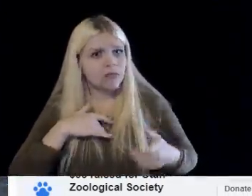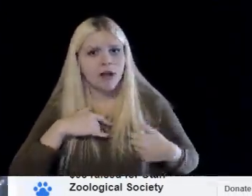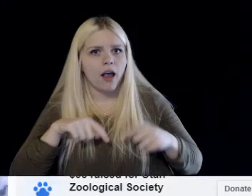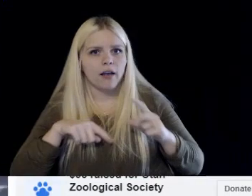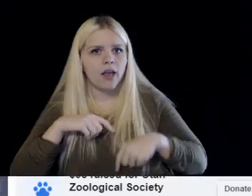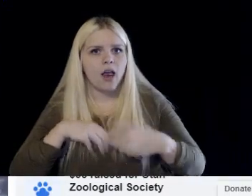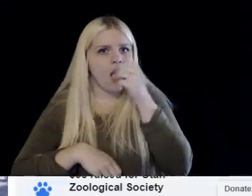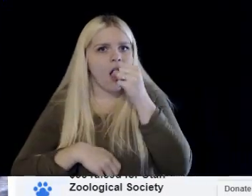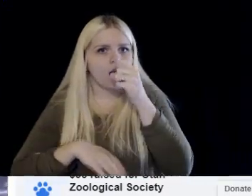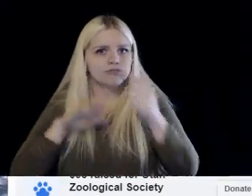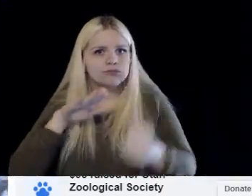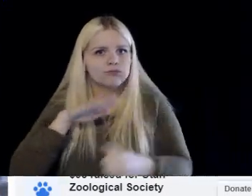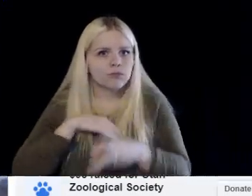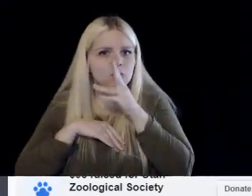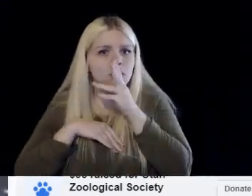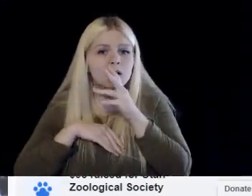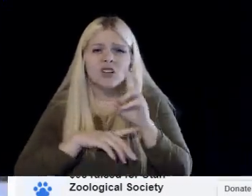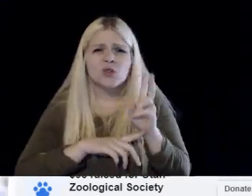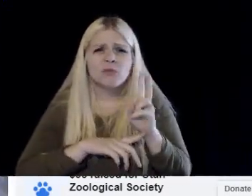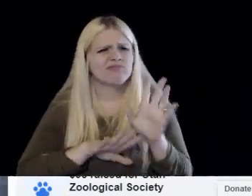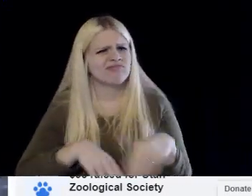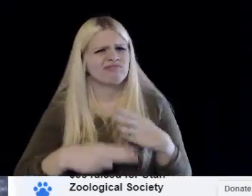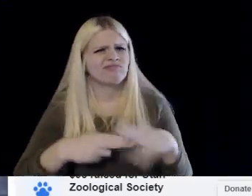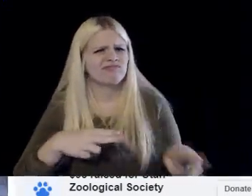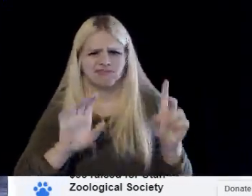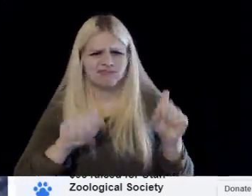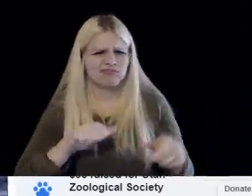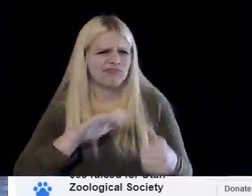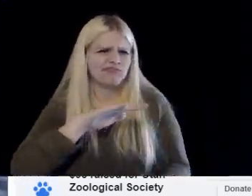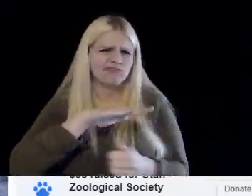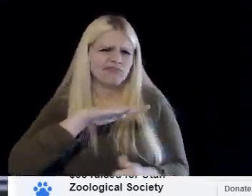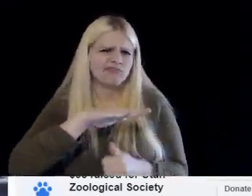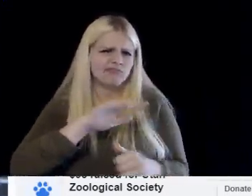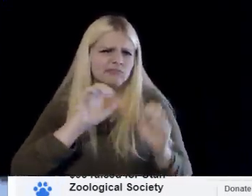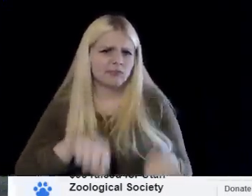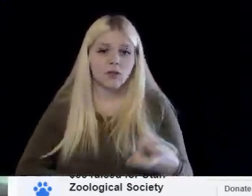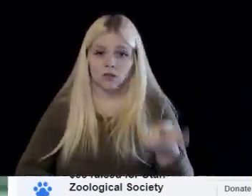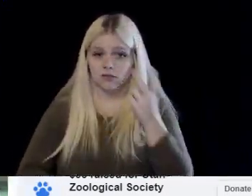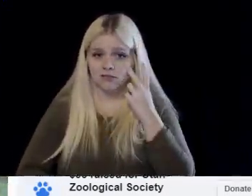But for them- that is a really short amount of time. Oh, one of the ice treats just went in there.